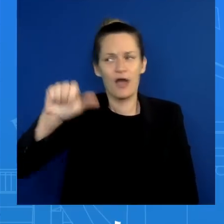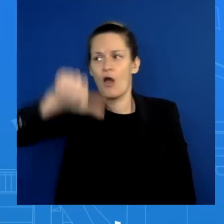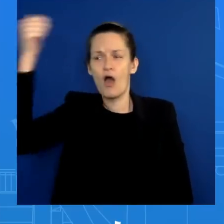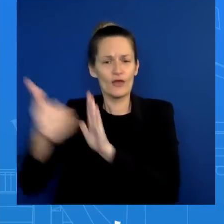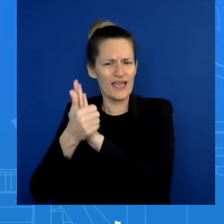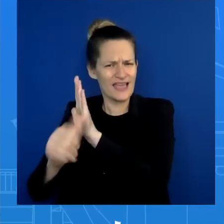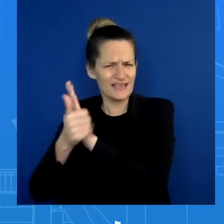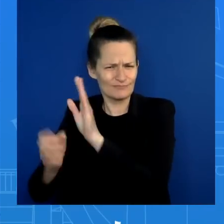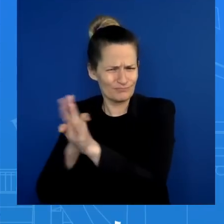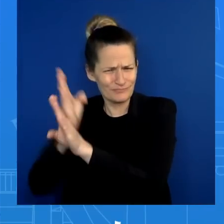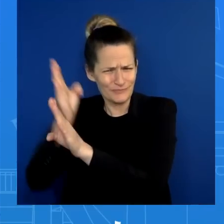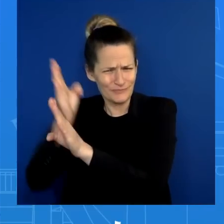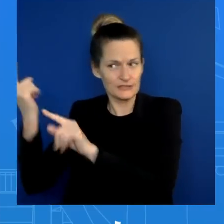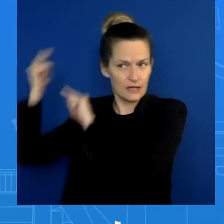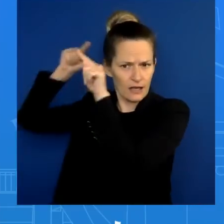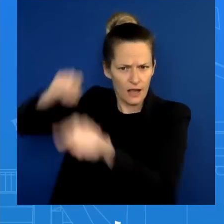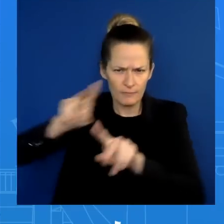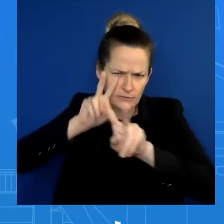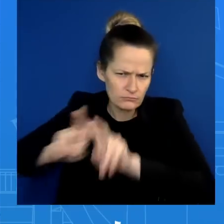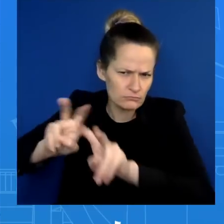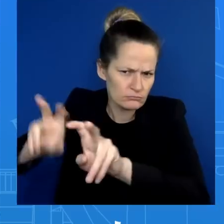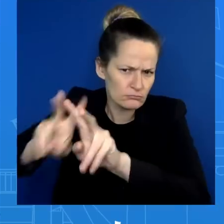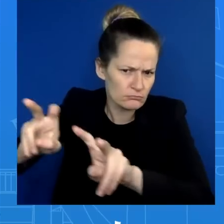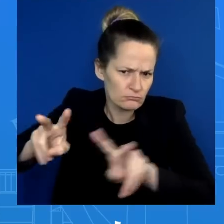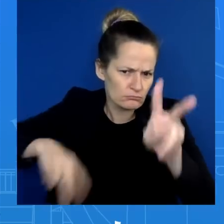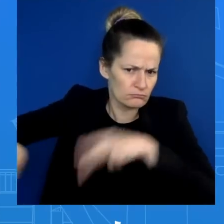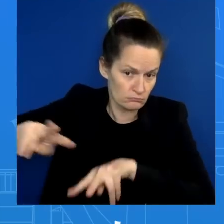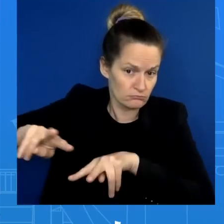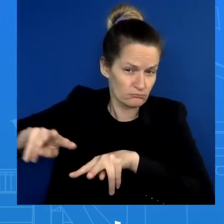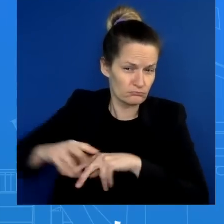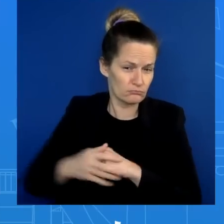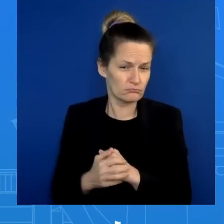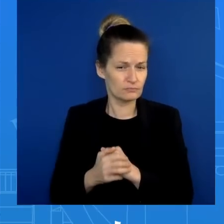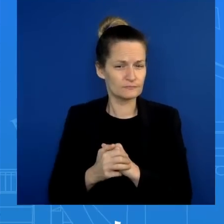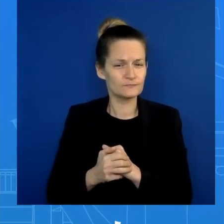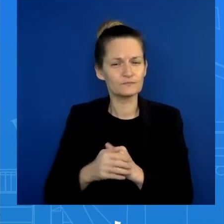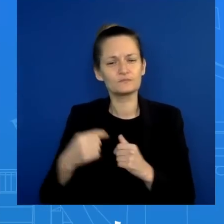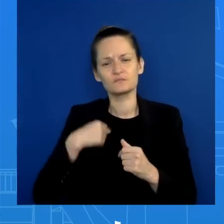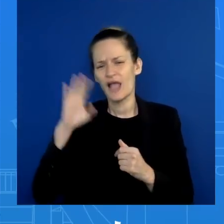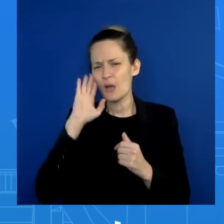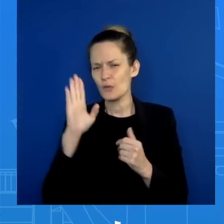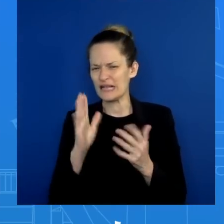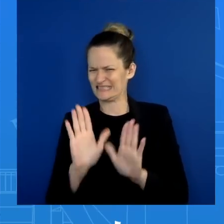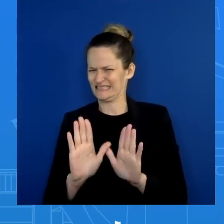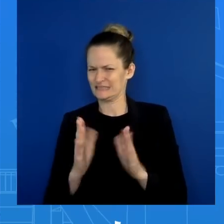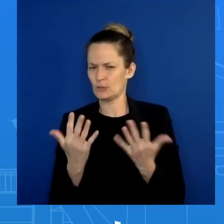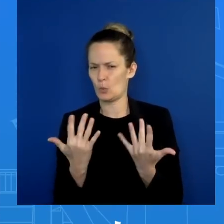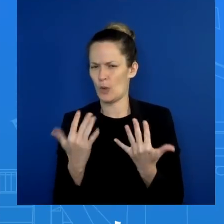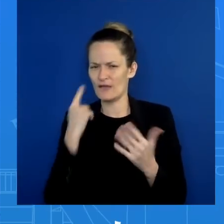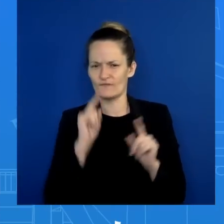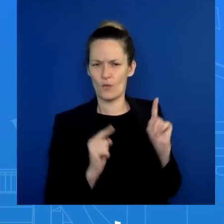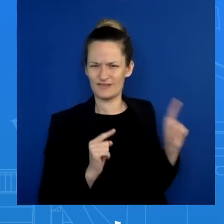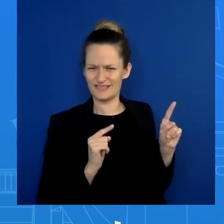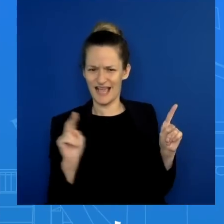and I'll let Nancy put that out momentarily. The Press: Okay. Thanks much. A few more questions on the student loan debt forgiveness.